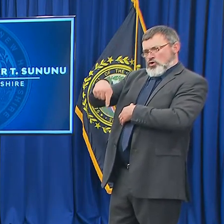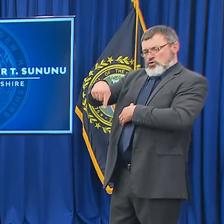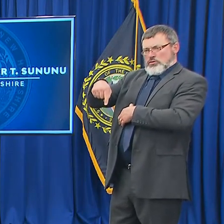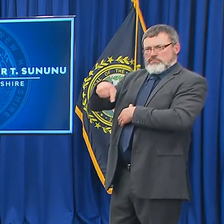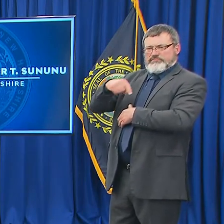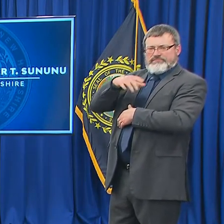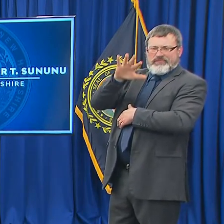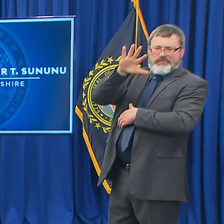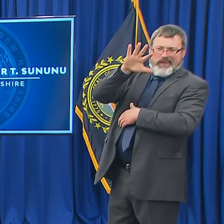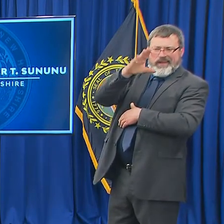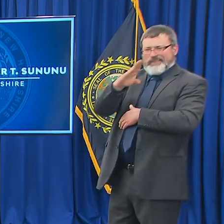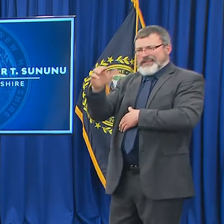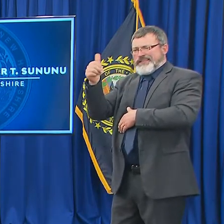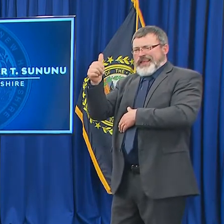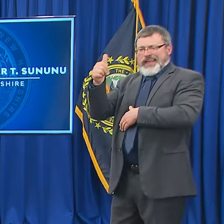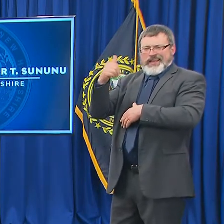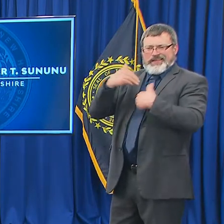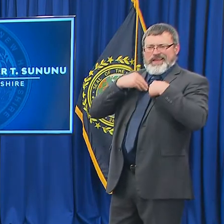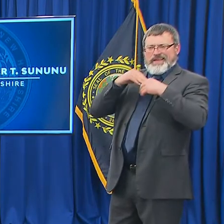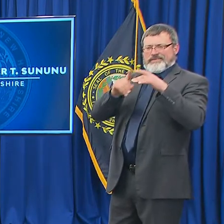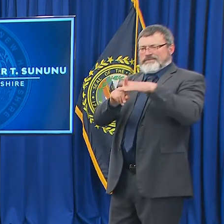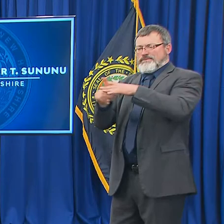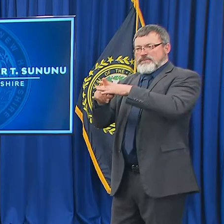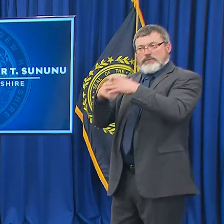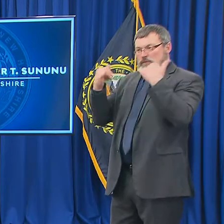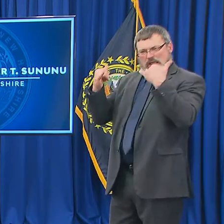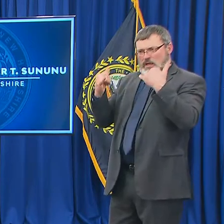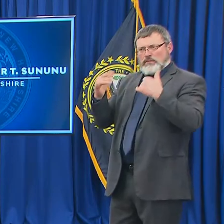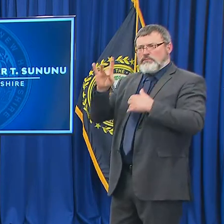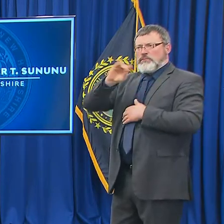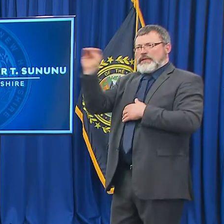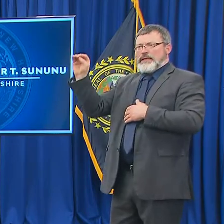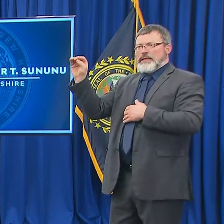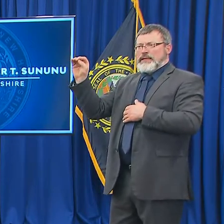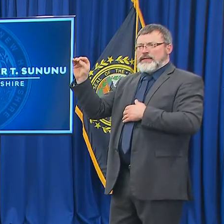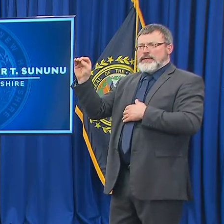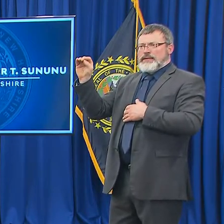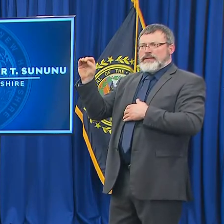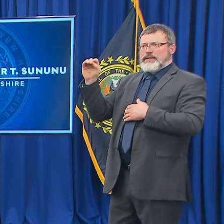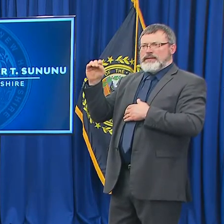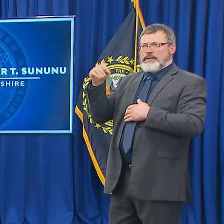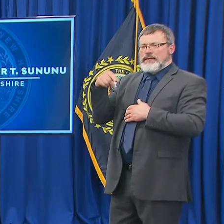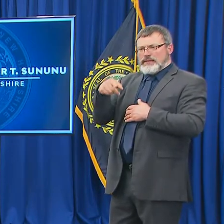Virtually no one is immune so it's happening everywhere. It's happening in so many different areas.